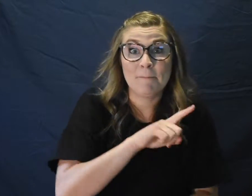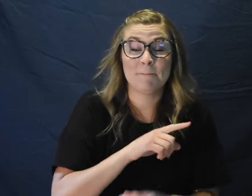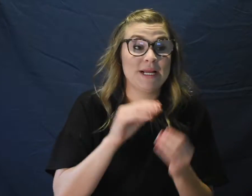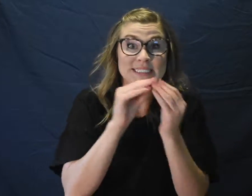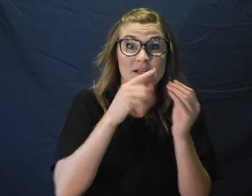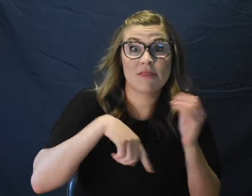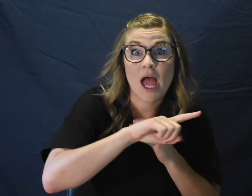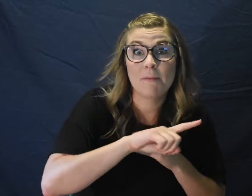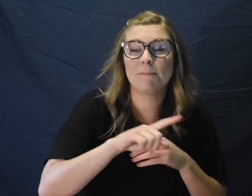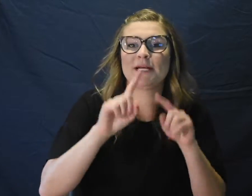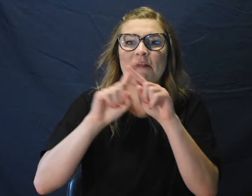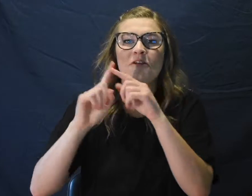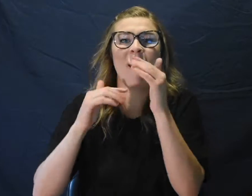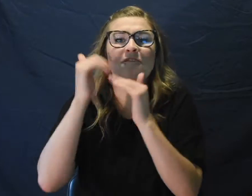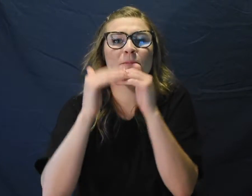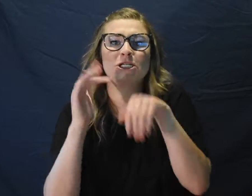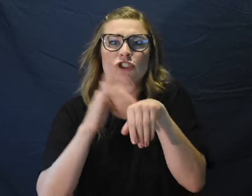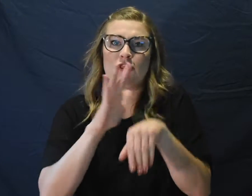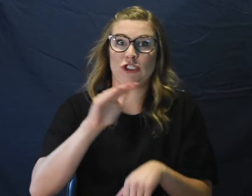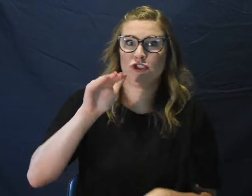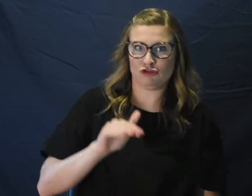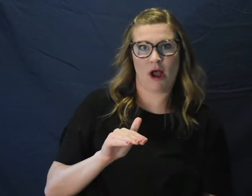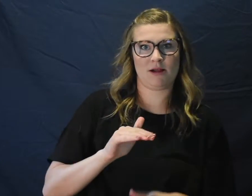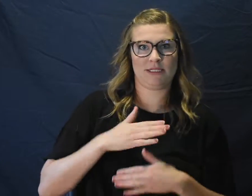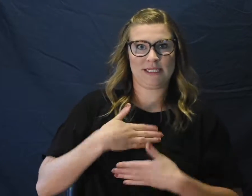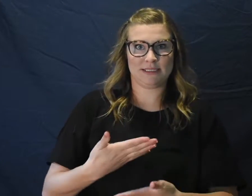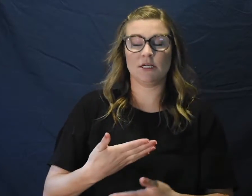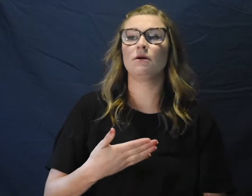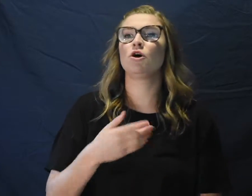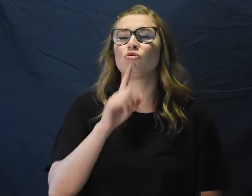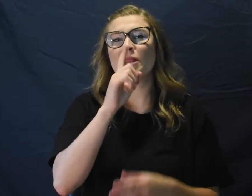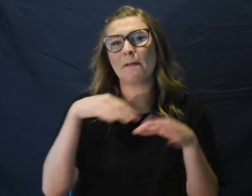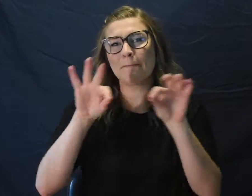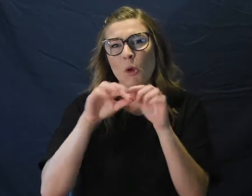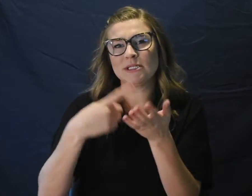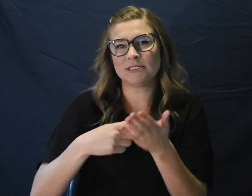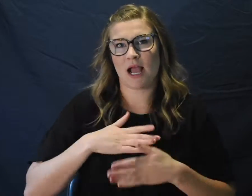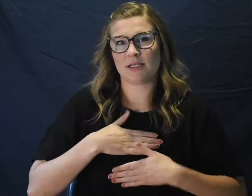or kiss them. They have to feel comfortable in order for someone to touch the child. It's